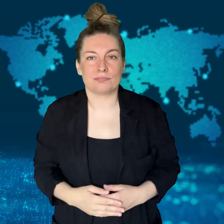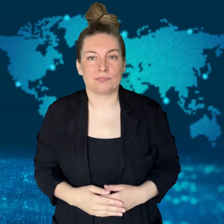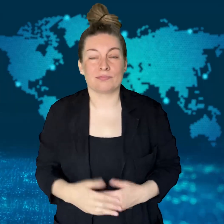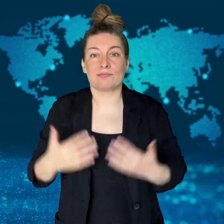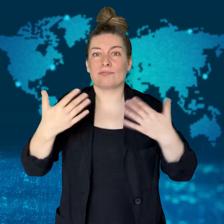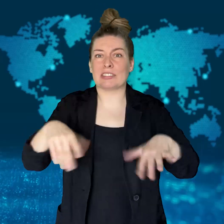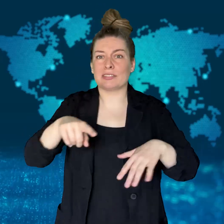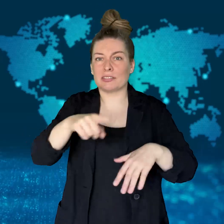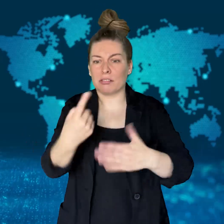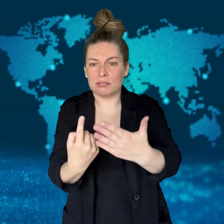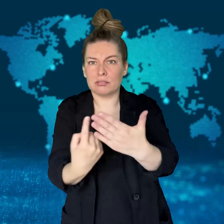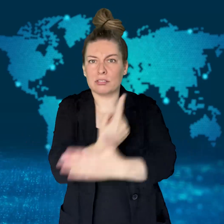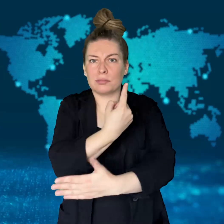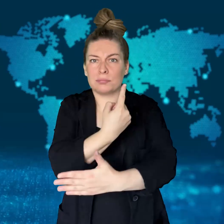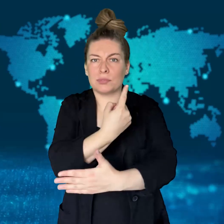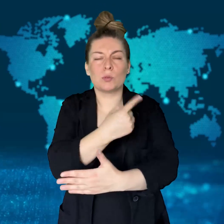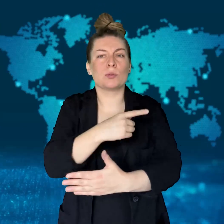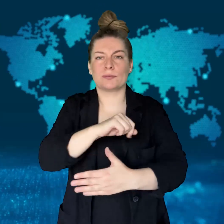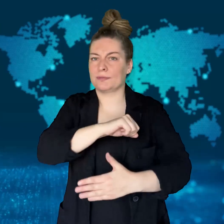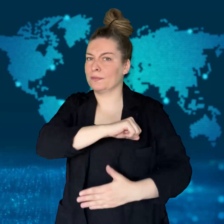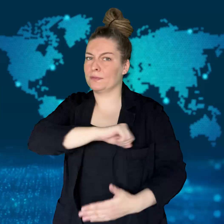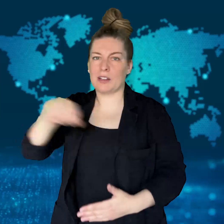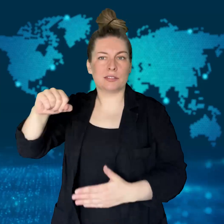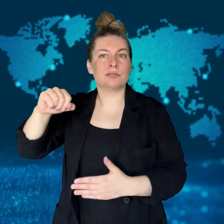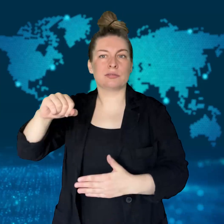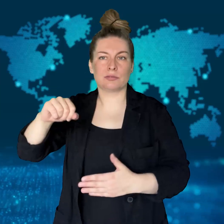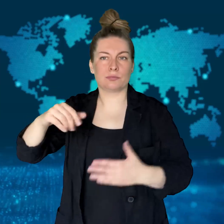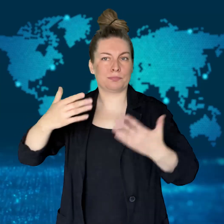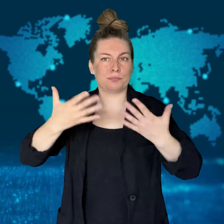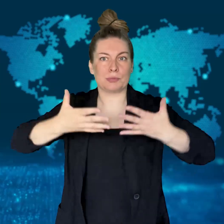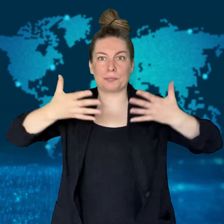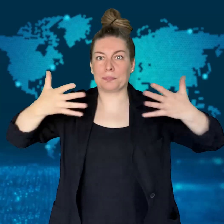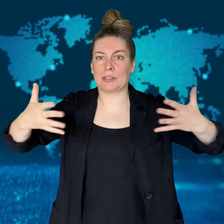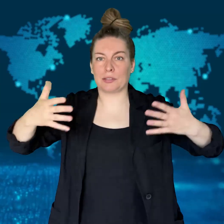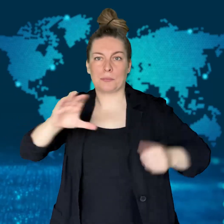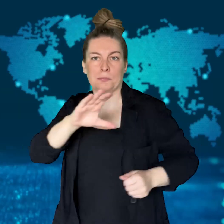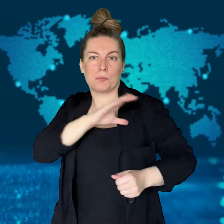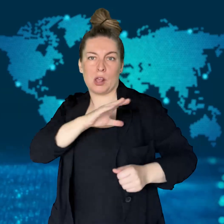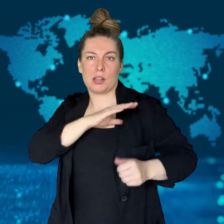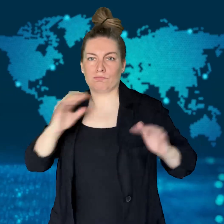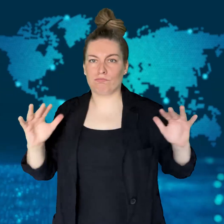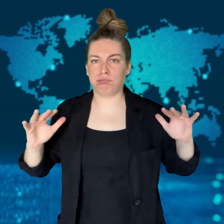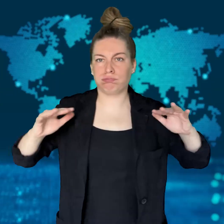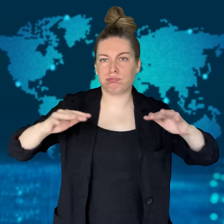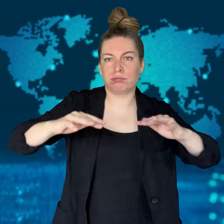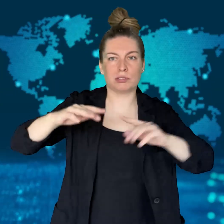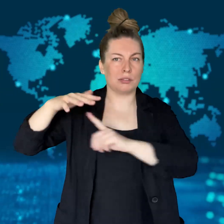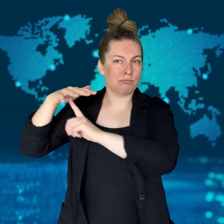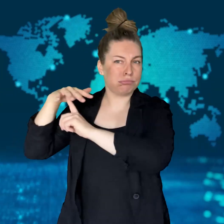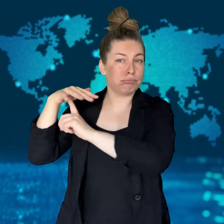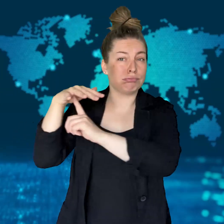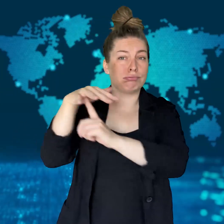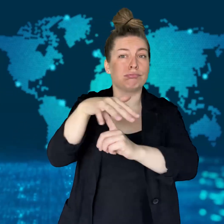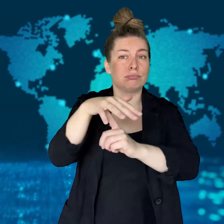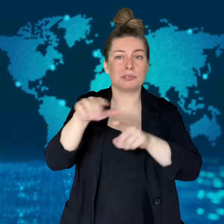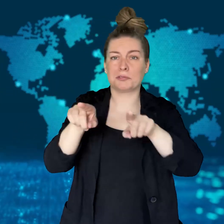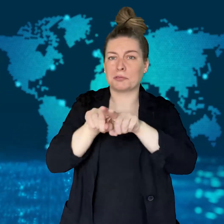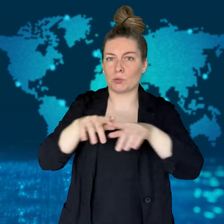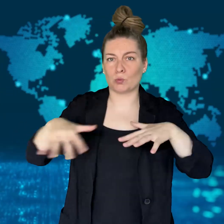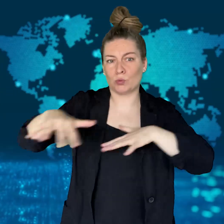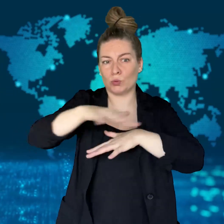A helicopter and a major police operation responded to calls about the attack.